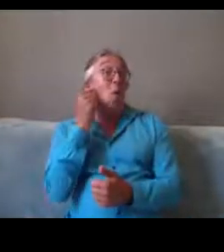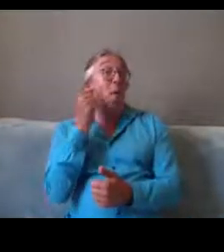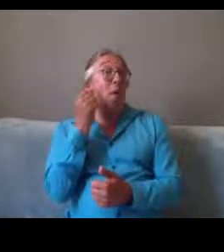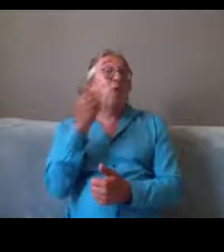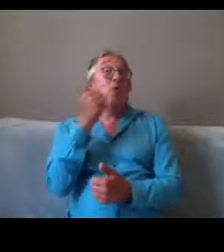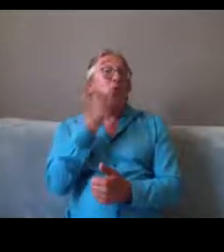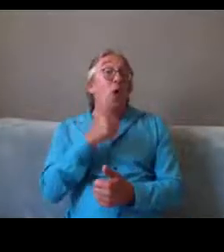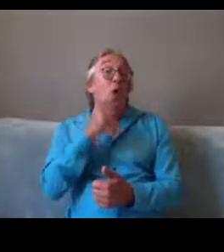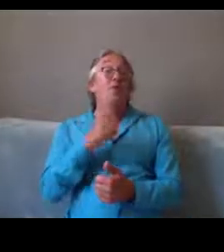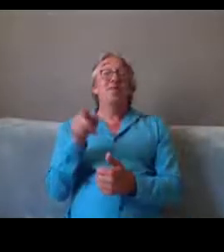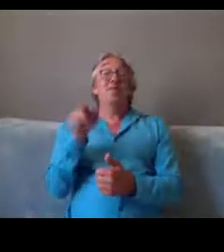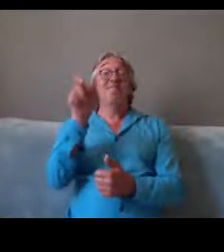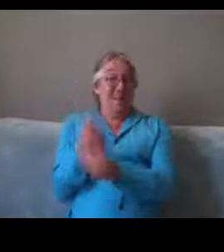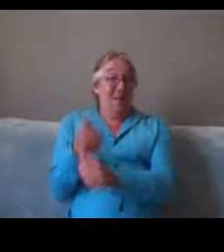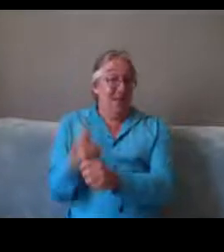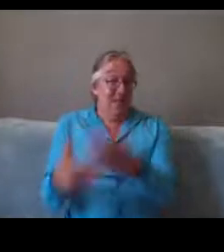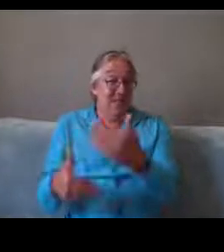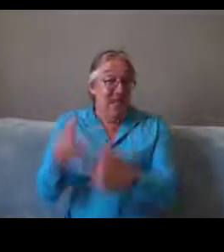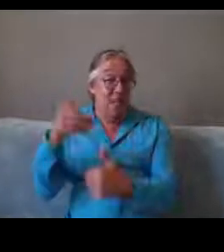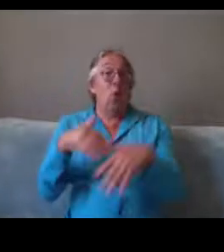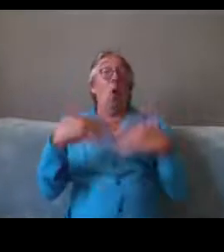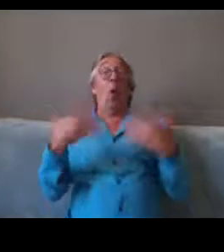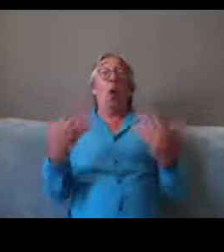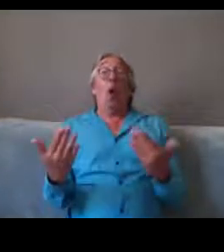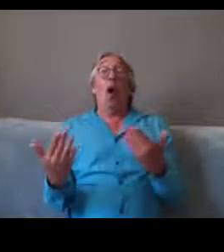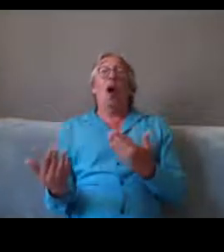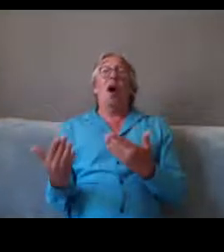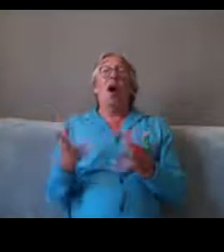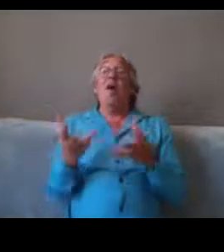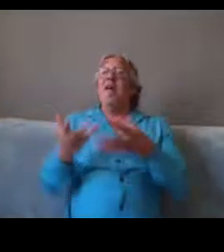in mobility activities, so what I said under key action one,